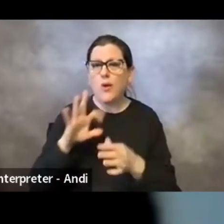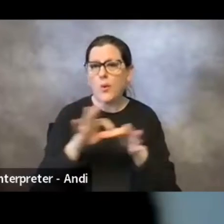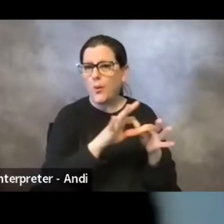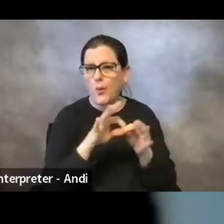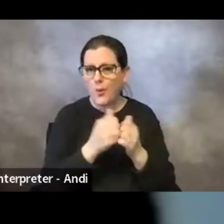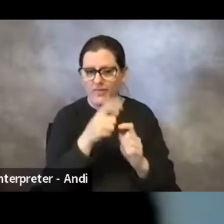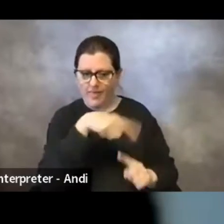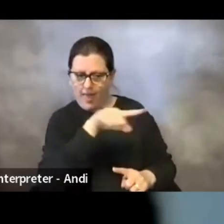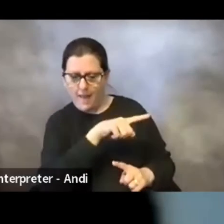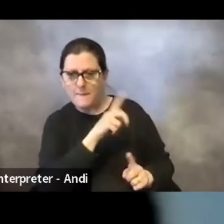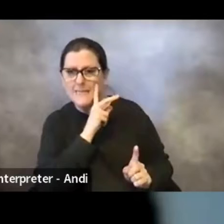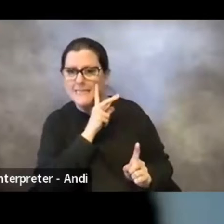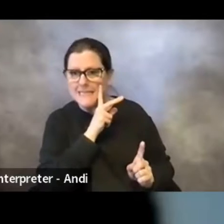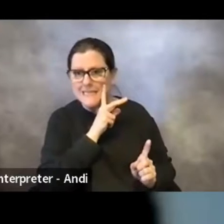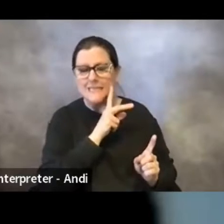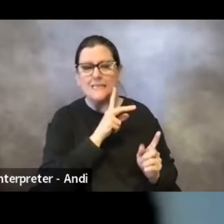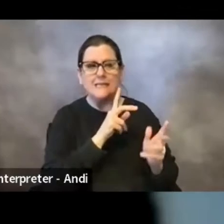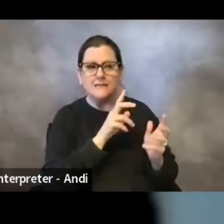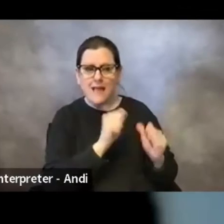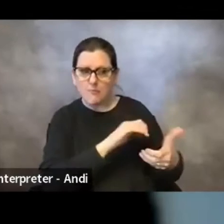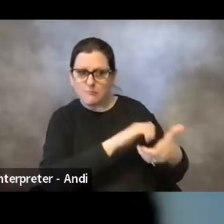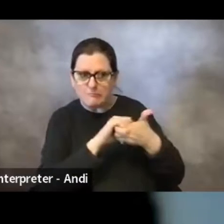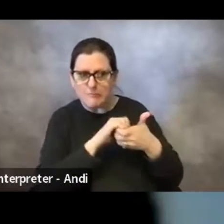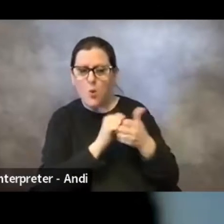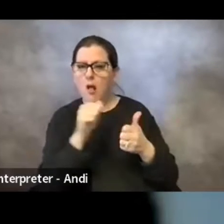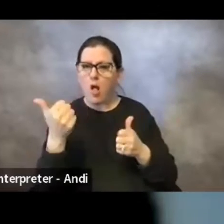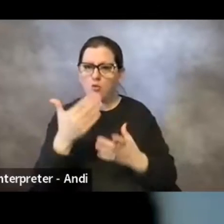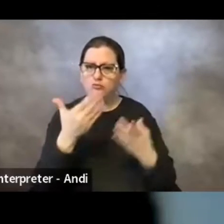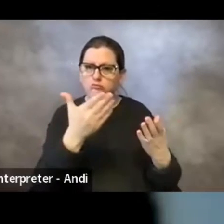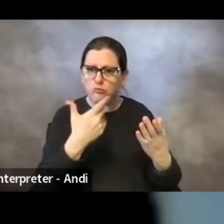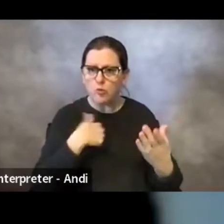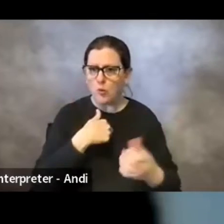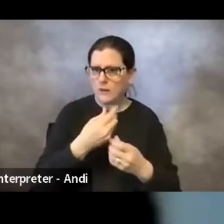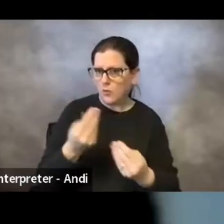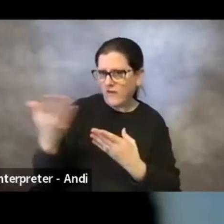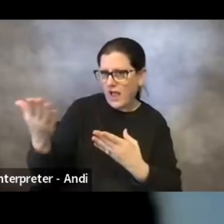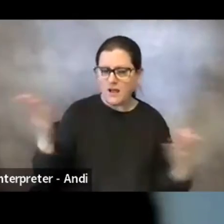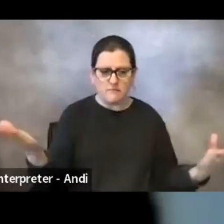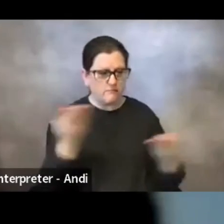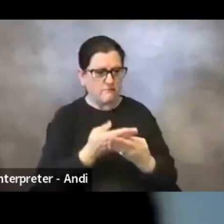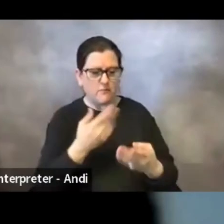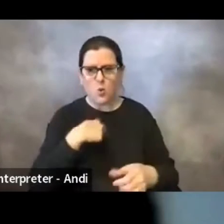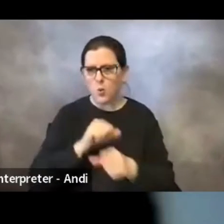sort of see if there are ways for us to partner with some of the recommendations that we've produced and some of the work that they're doing, to see if there's sort of a braiding of